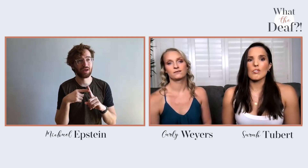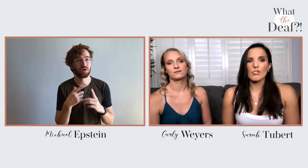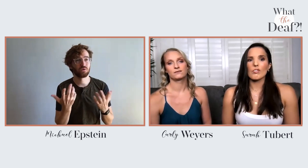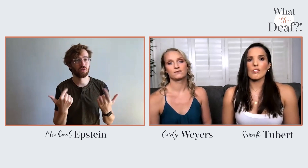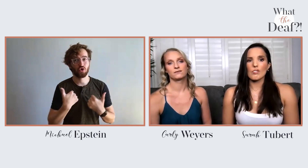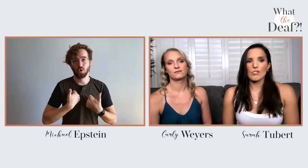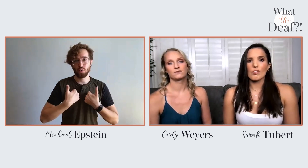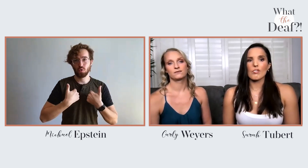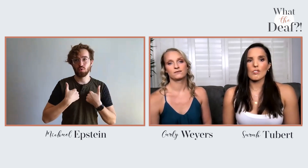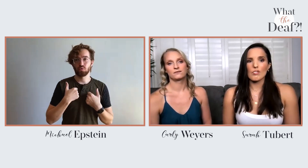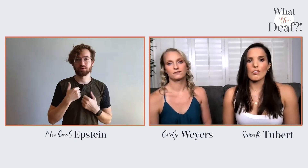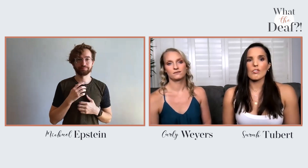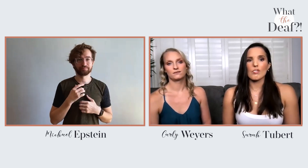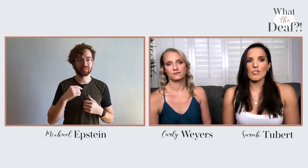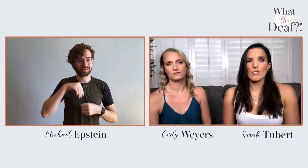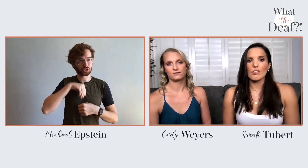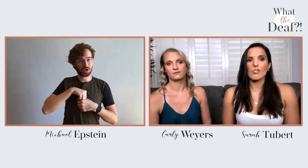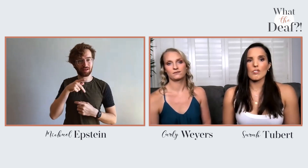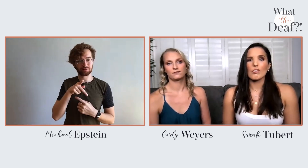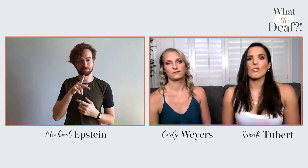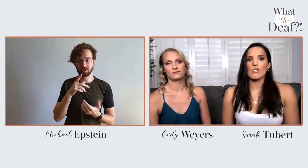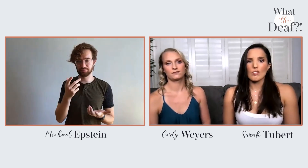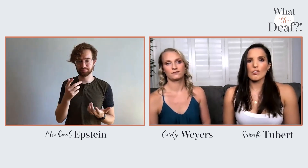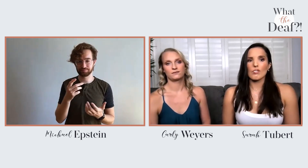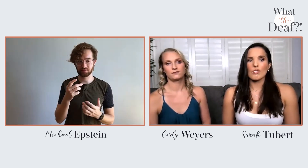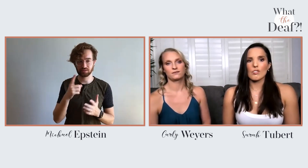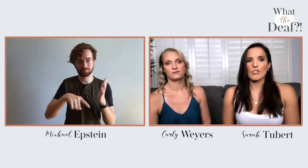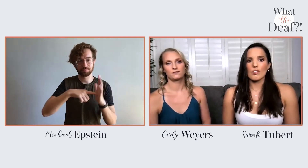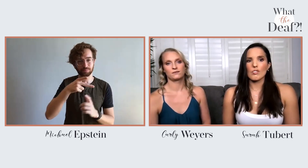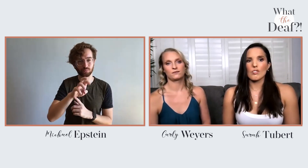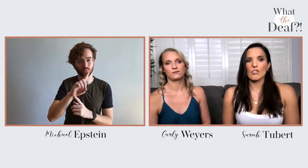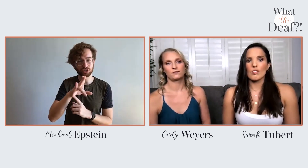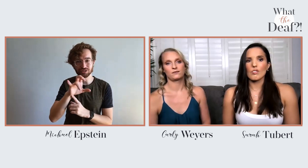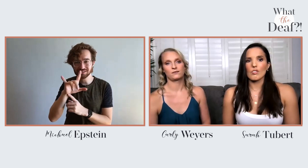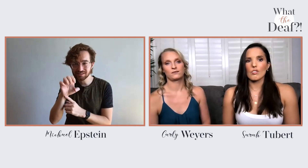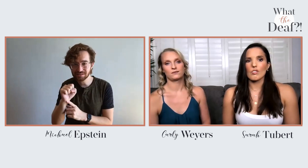about internalized oppression, internalized prejudice.